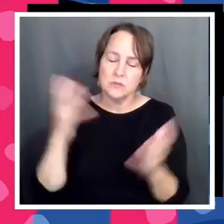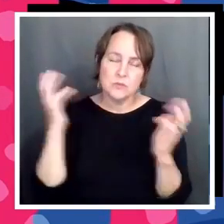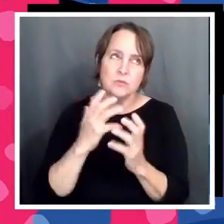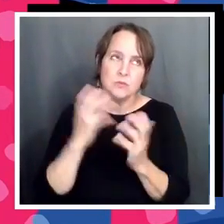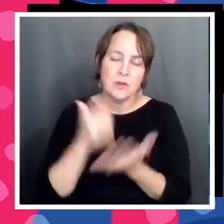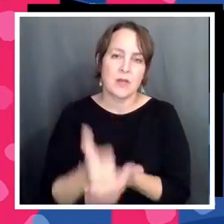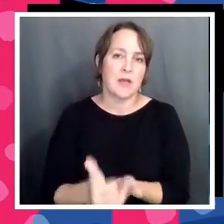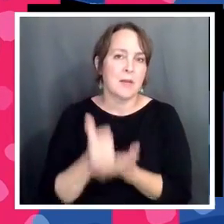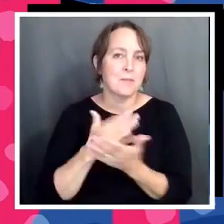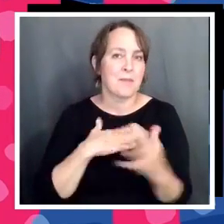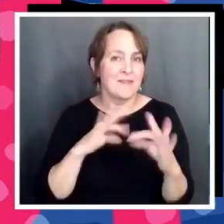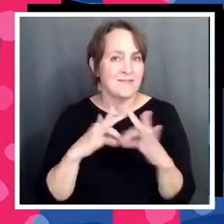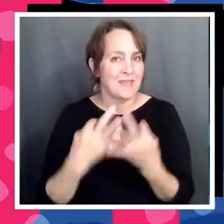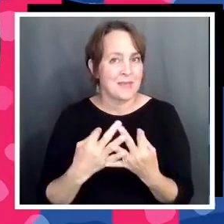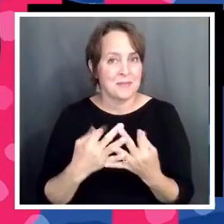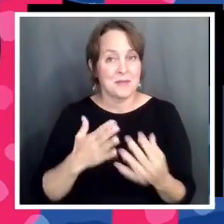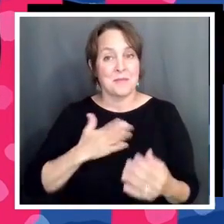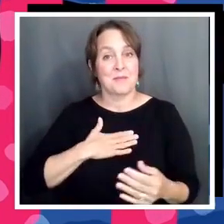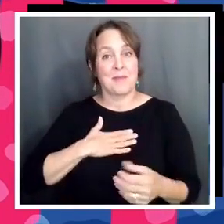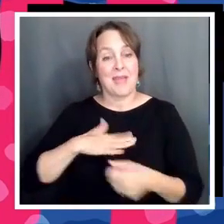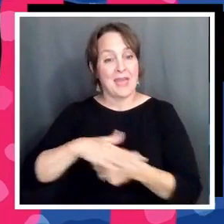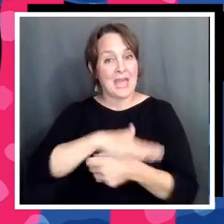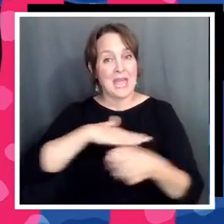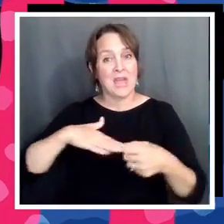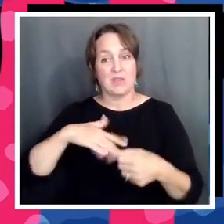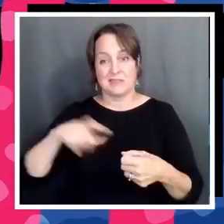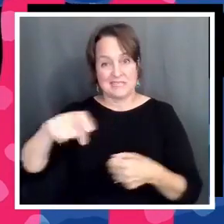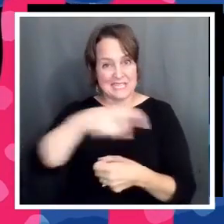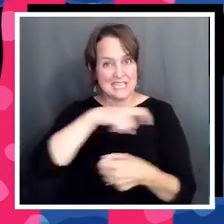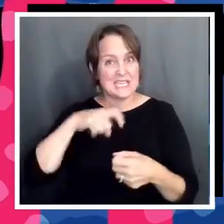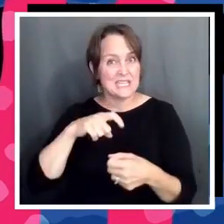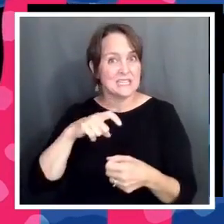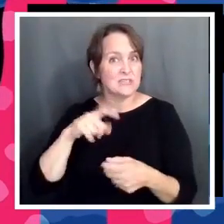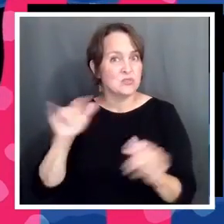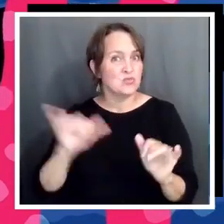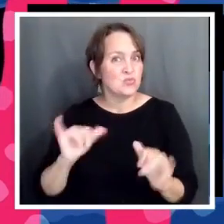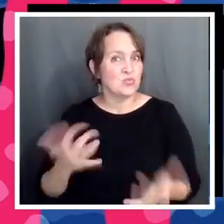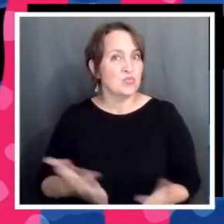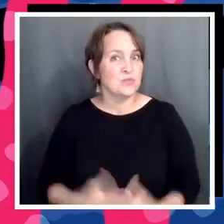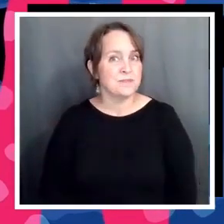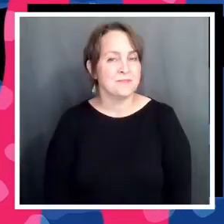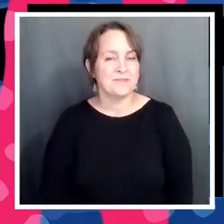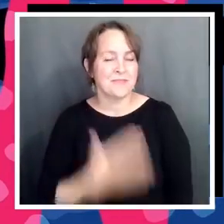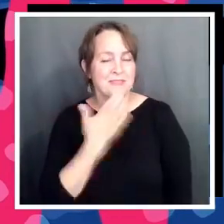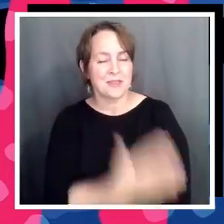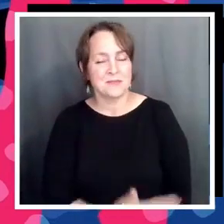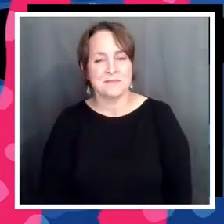THIS CHILD TAX CREDIT MEANS EVERYTHING TO MY FAMILY.